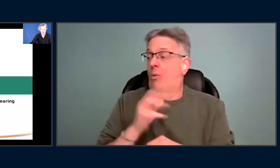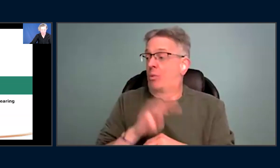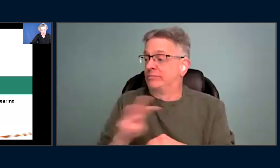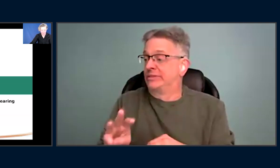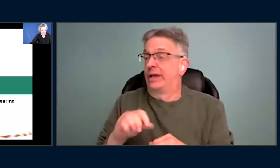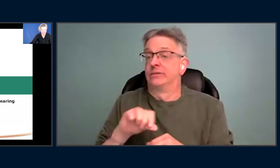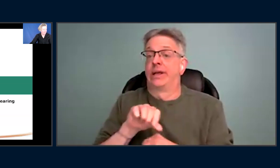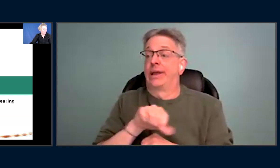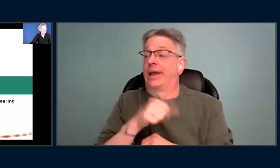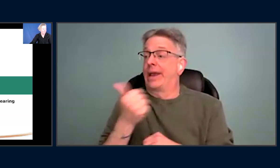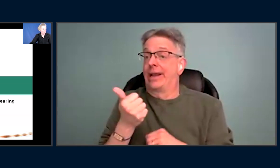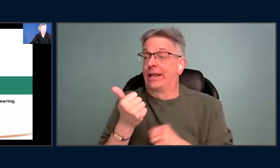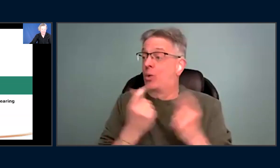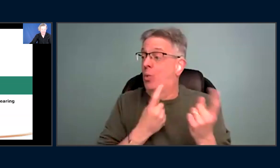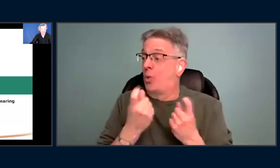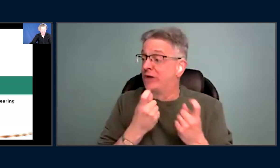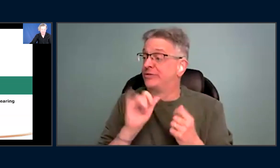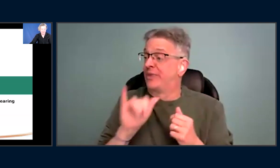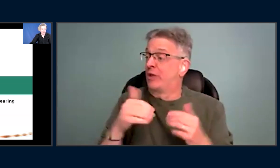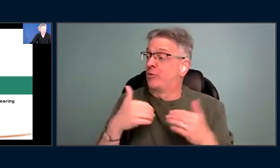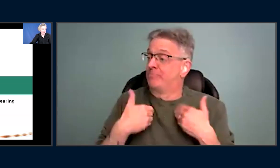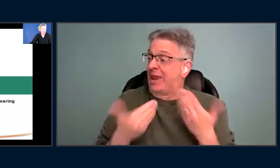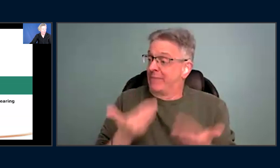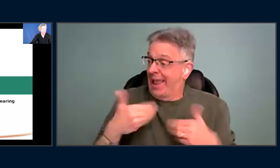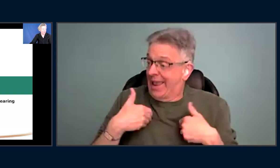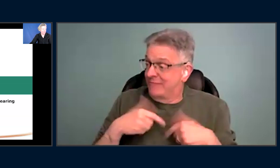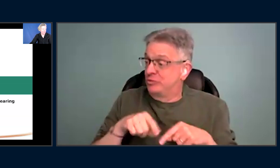on our website. And if there are any questions